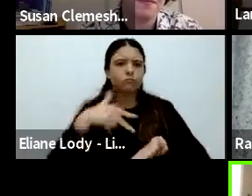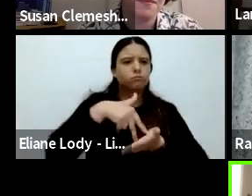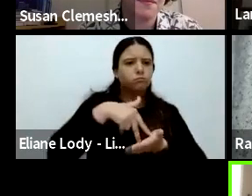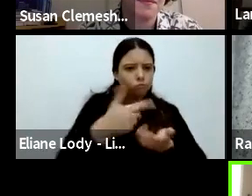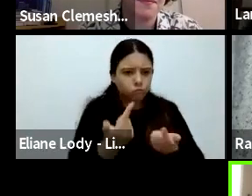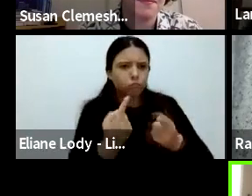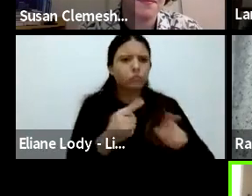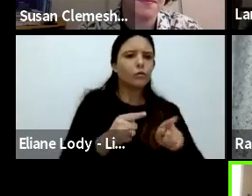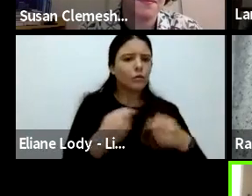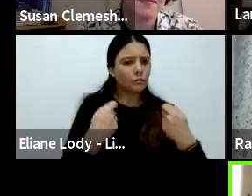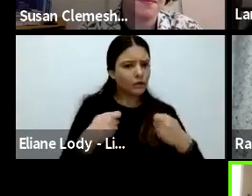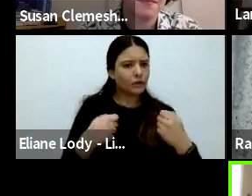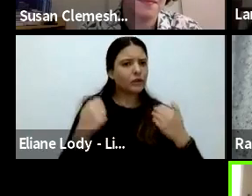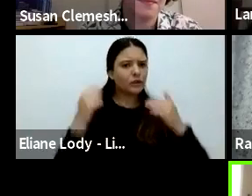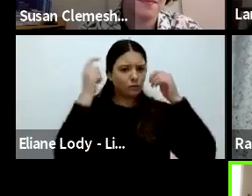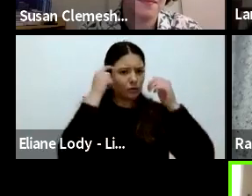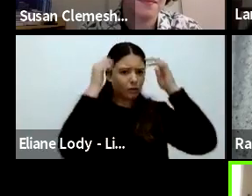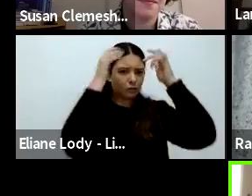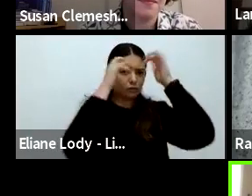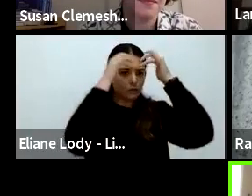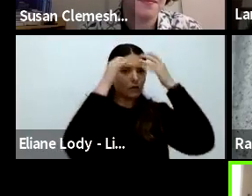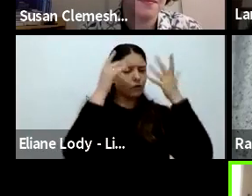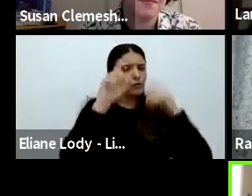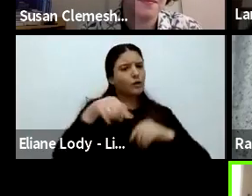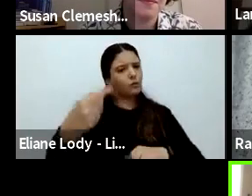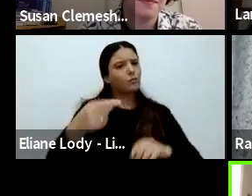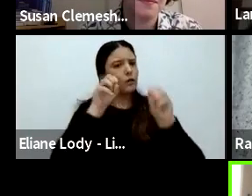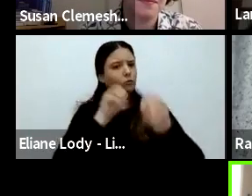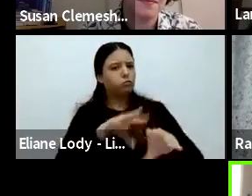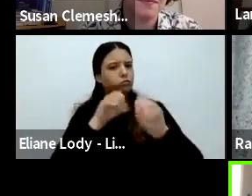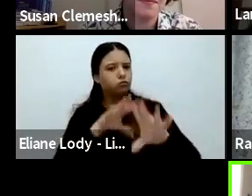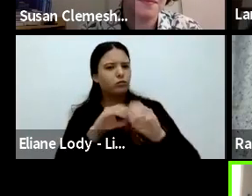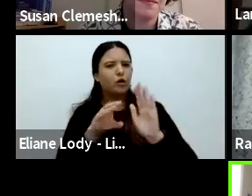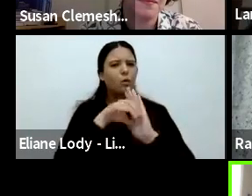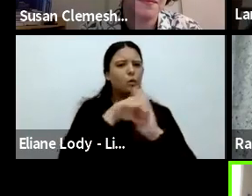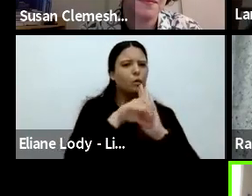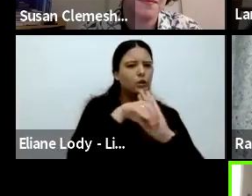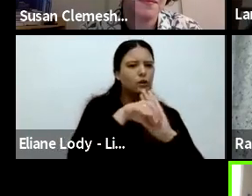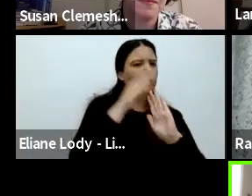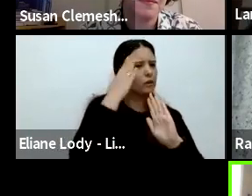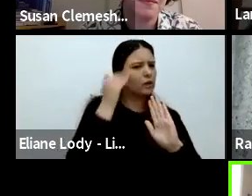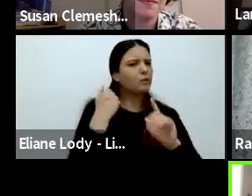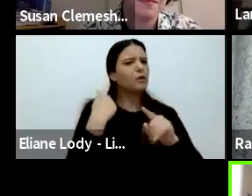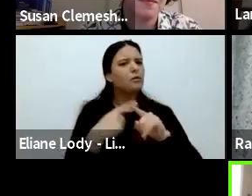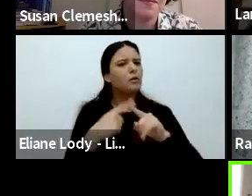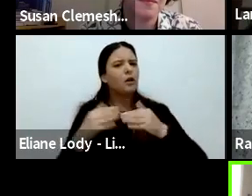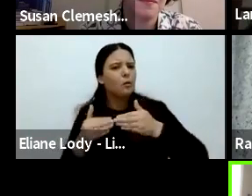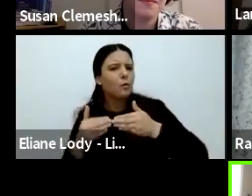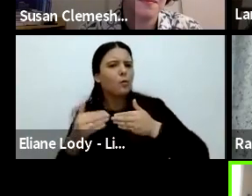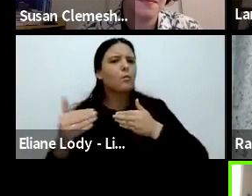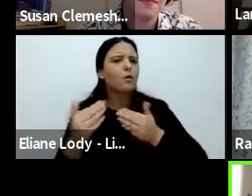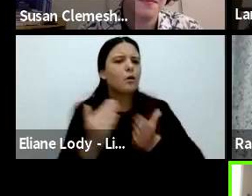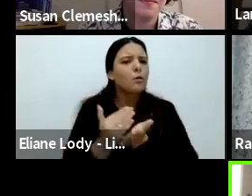is really important so reflecting on the concepts understanding the concepts knowing where they came from. owning the concepts owning the concepts right is owning the concepts right.